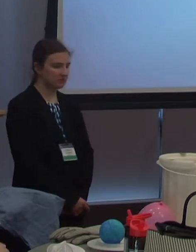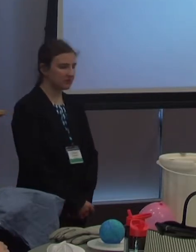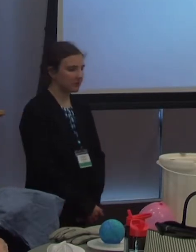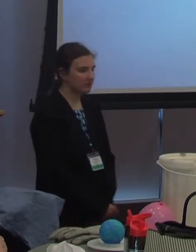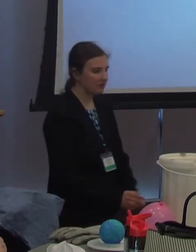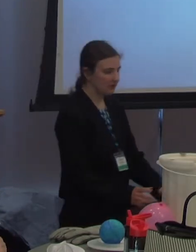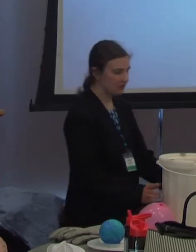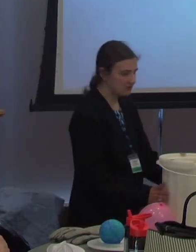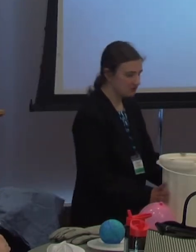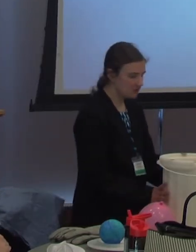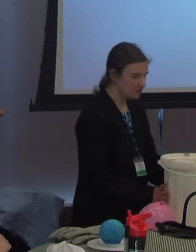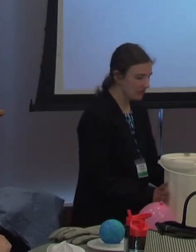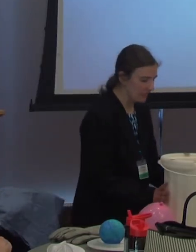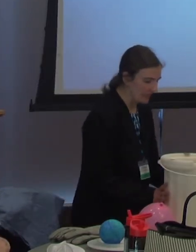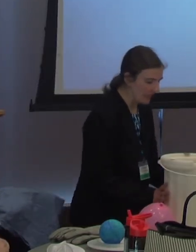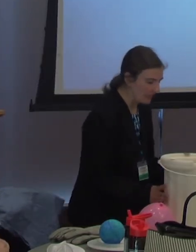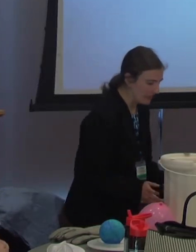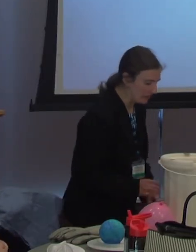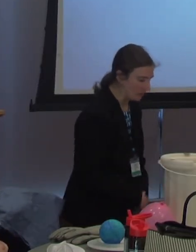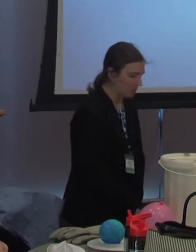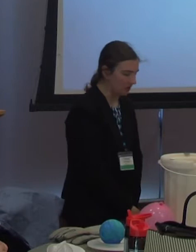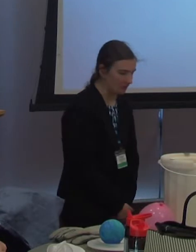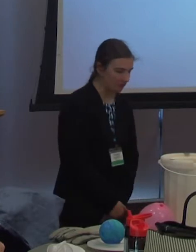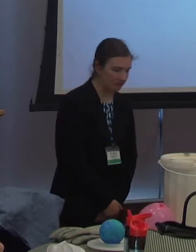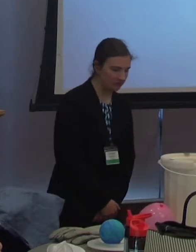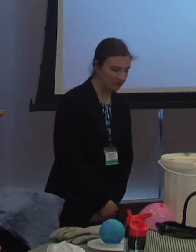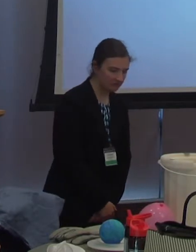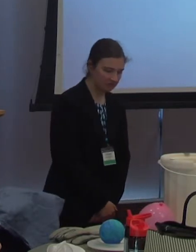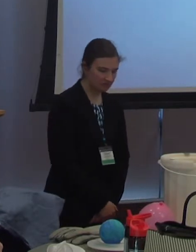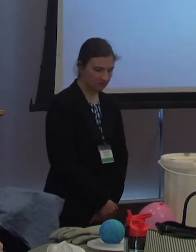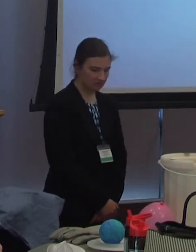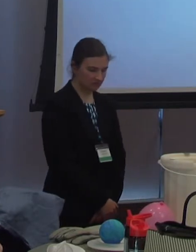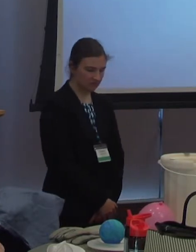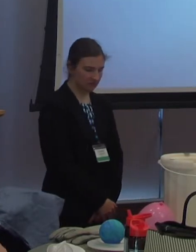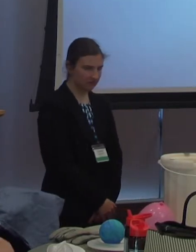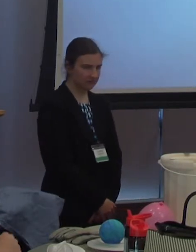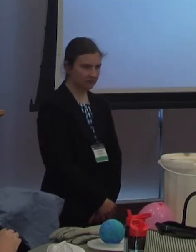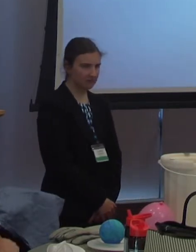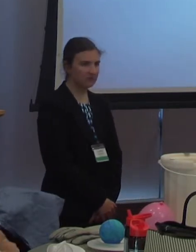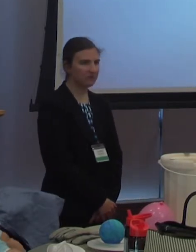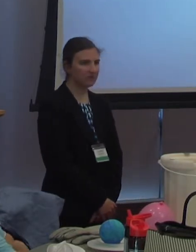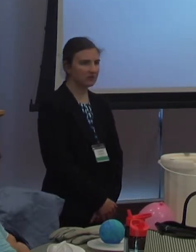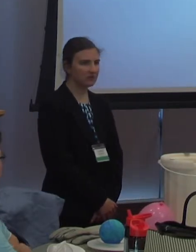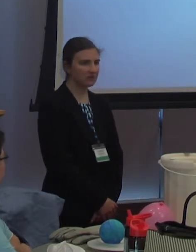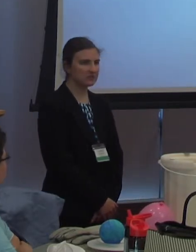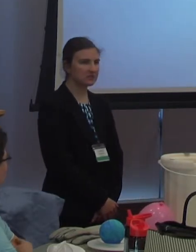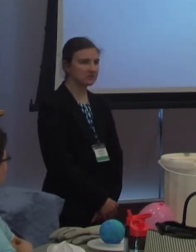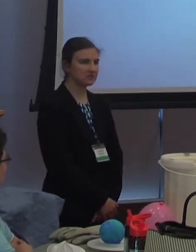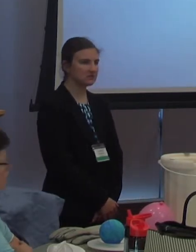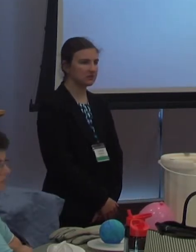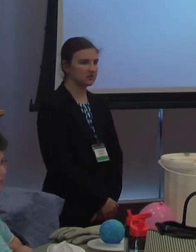So if anything I'd say, probably, do some research on getting one. Do you have any other places?